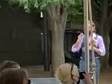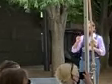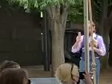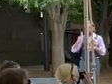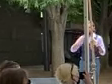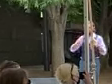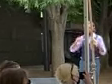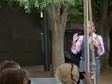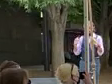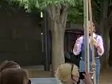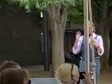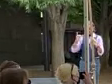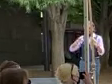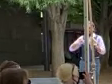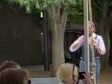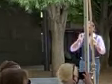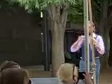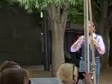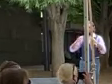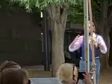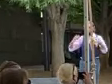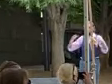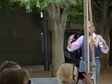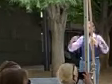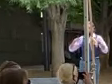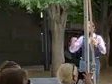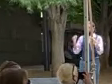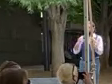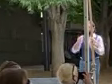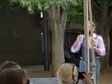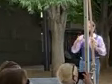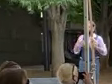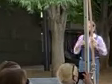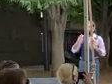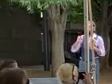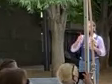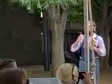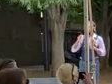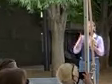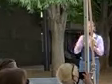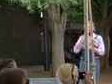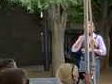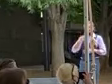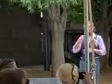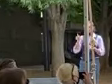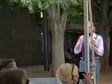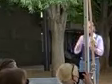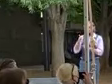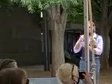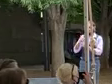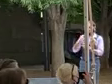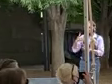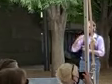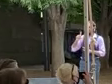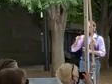A number that will only grow as more and more baby boomers become disabled and face a disability due to their increasing age.